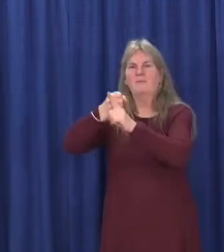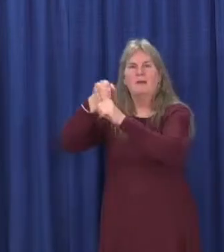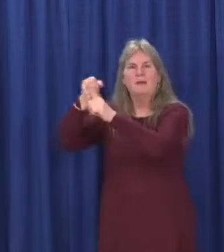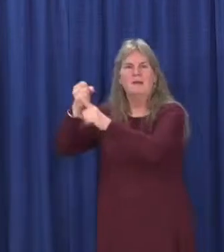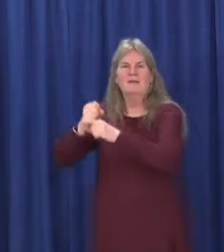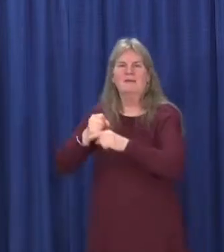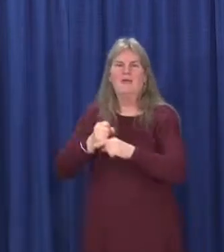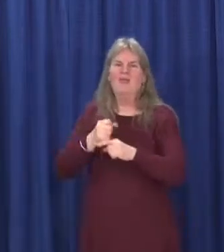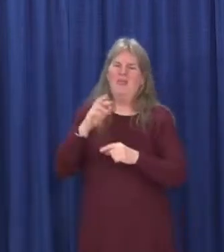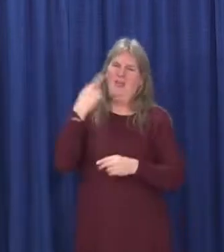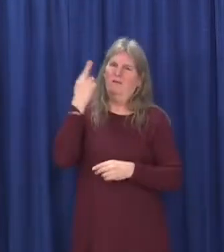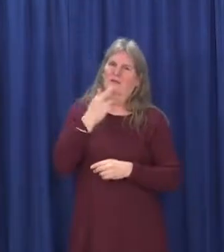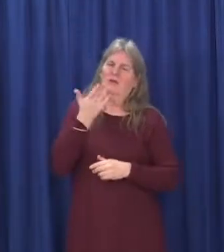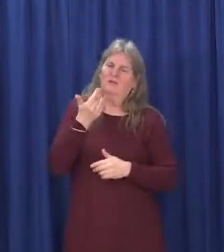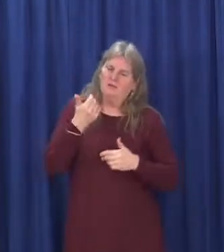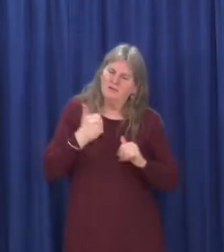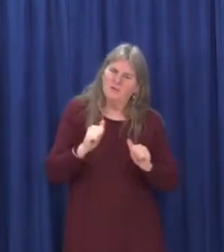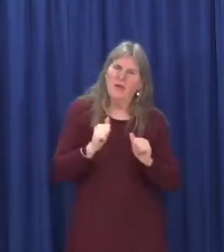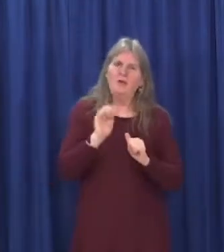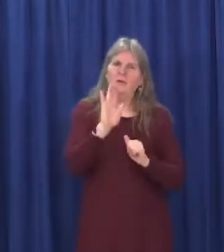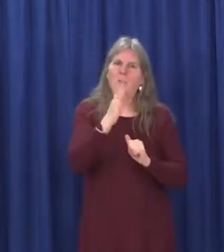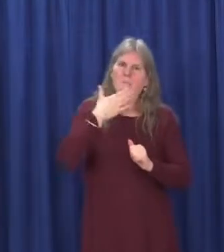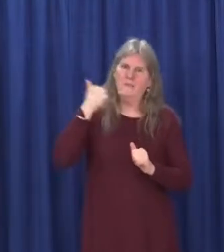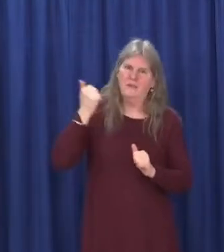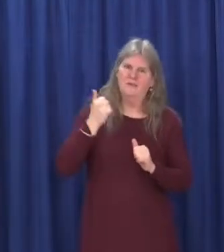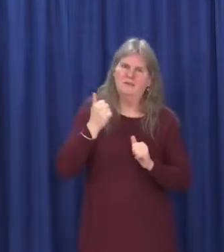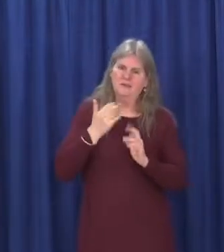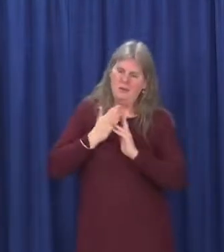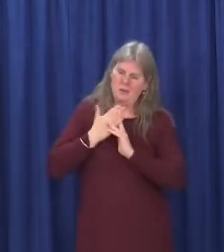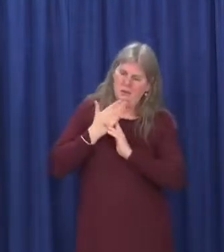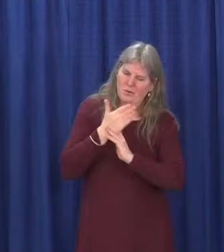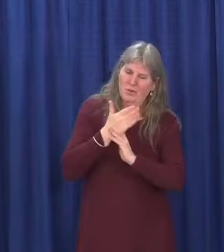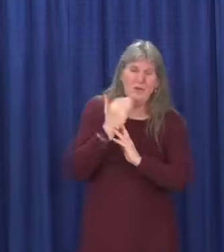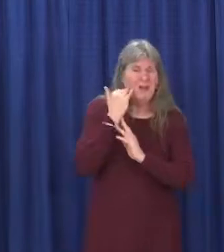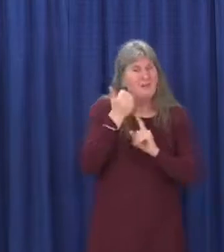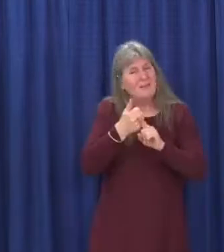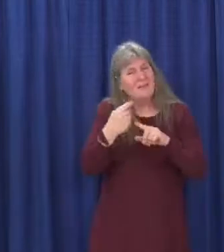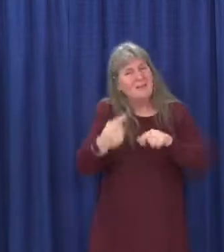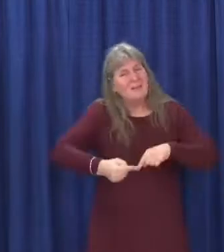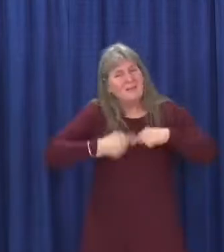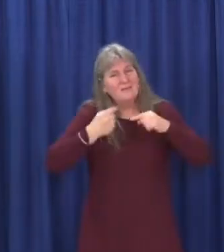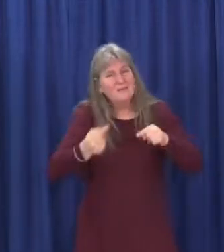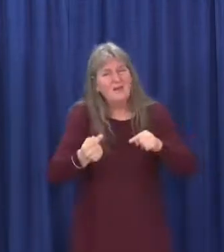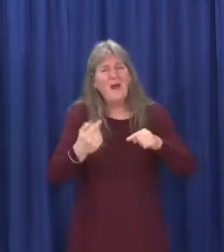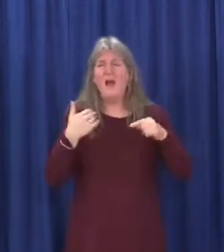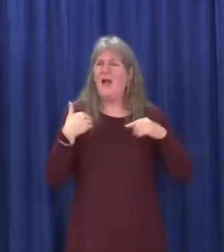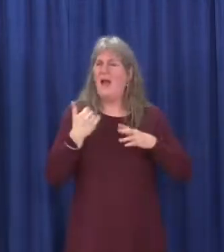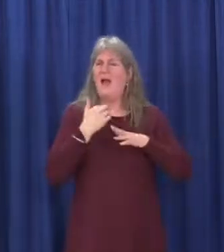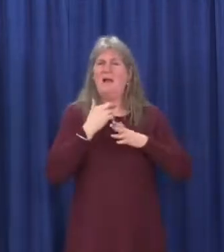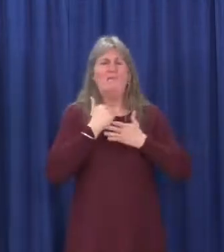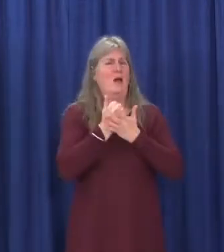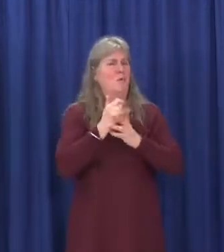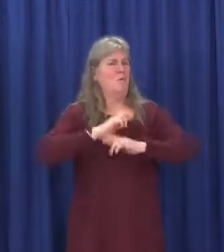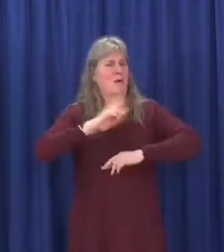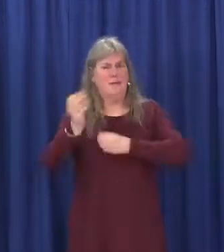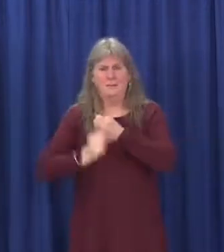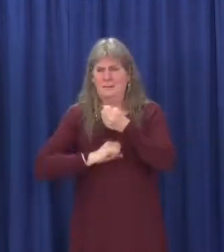to help us all get through this wave. If you're struggling, please know that help is-- is available. There's an expanding network